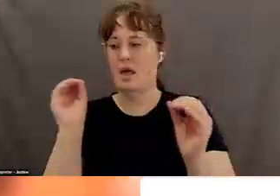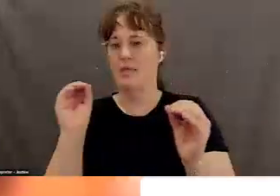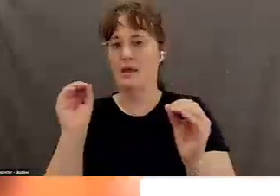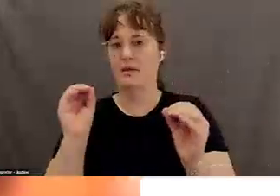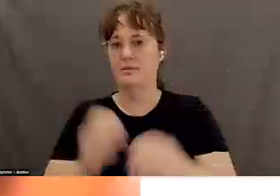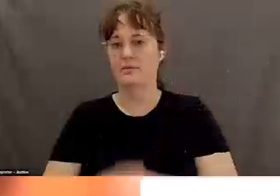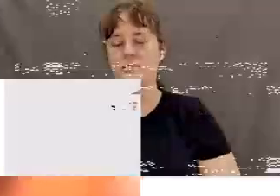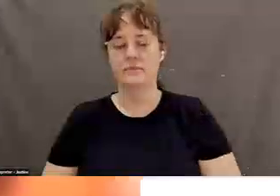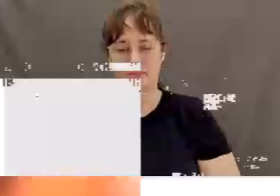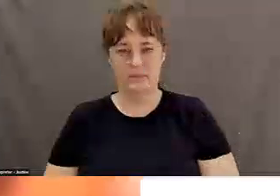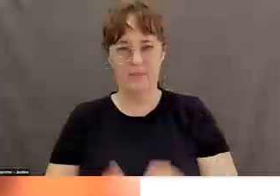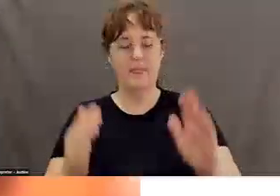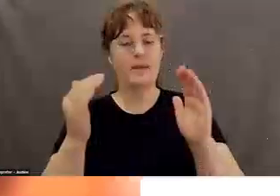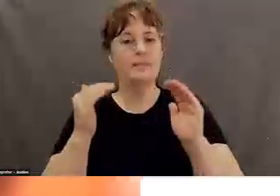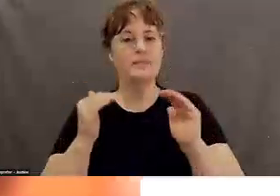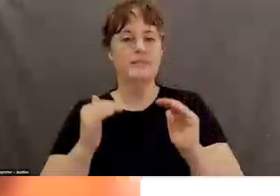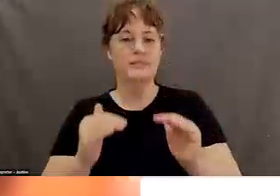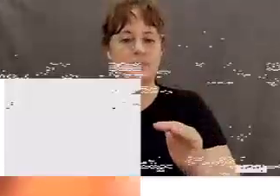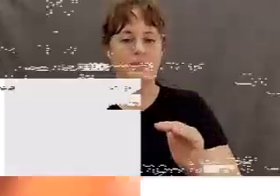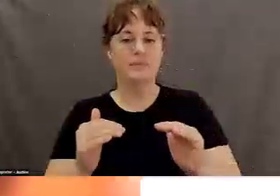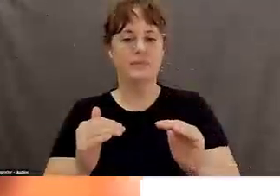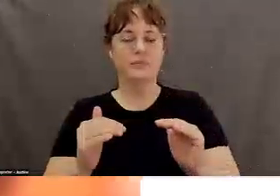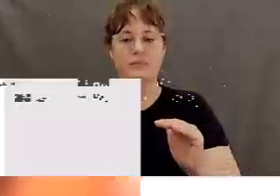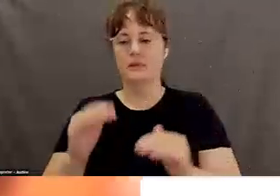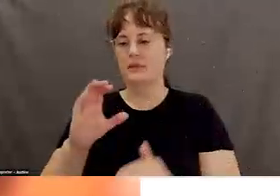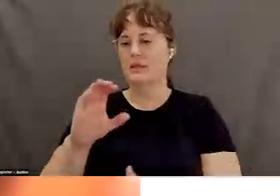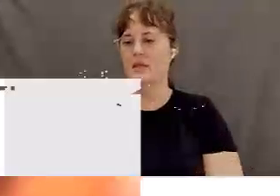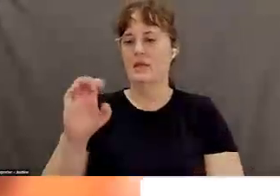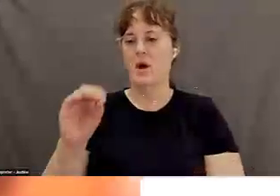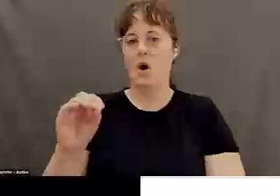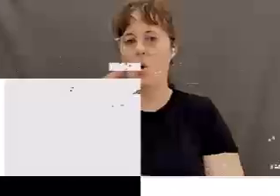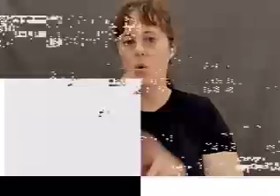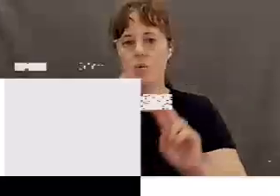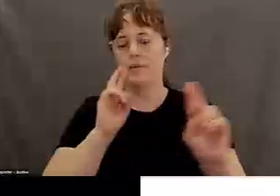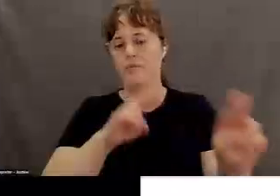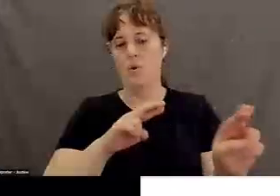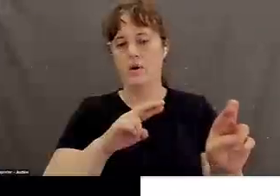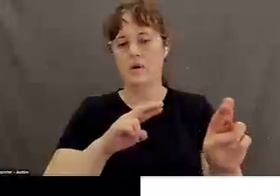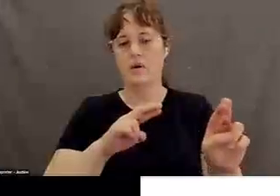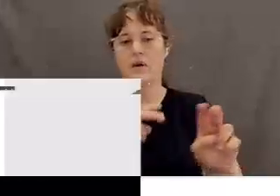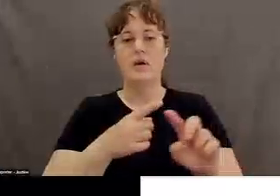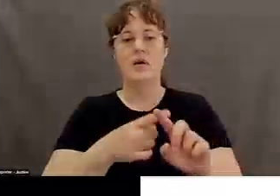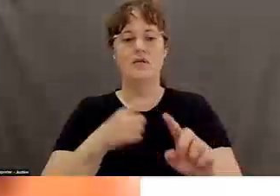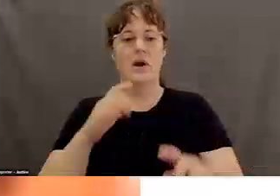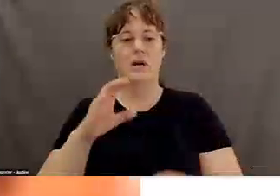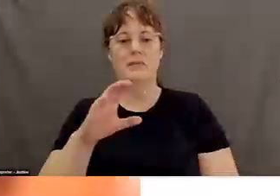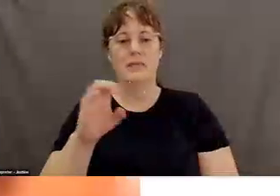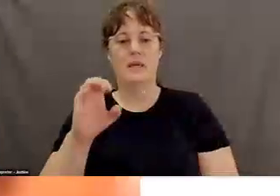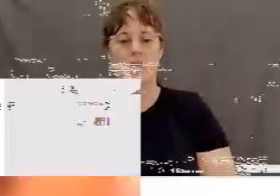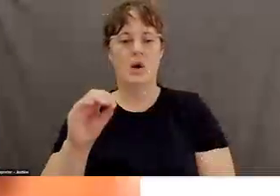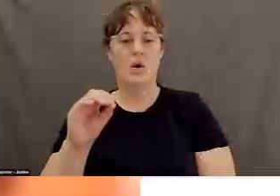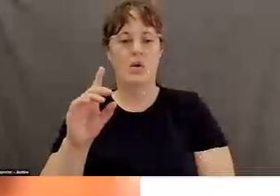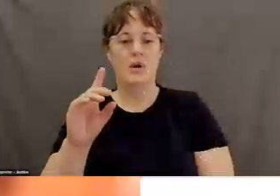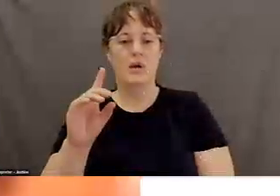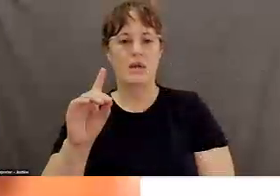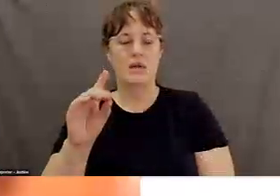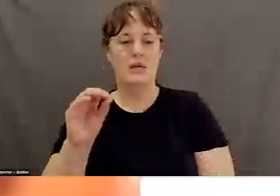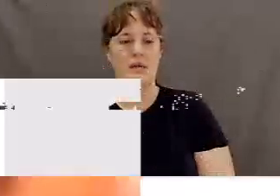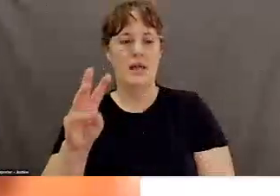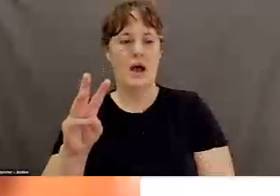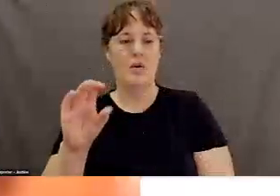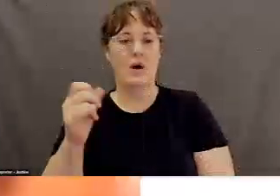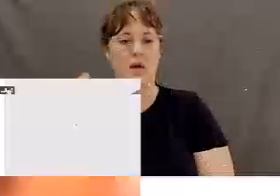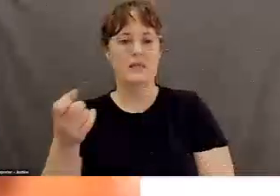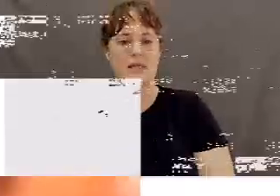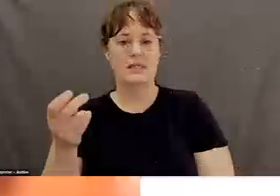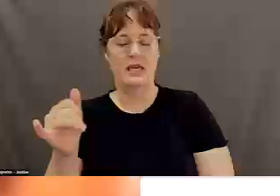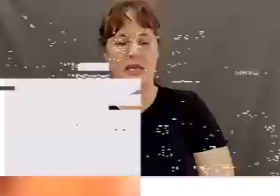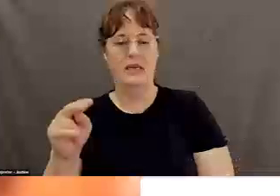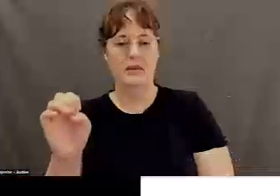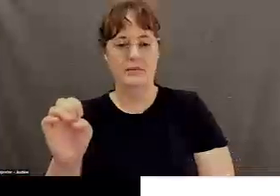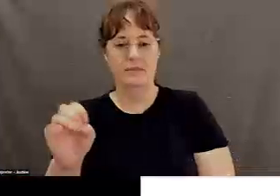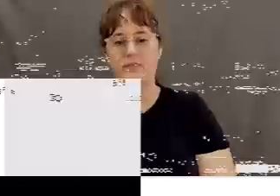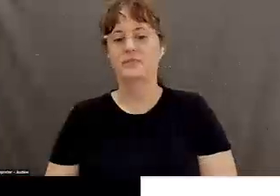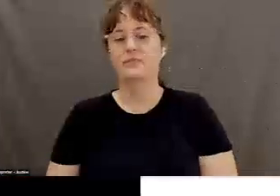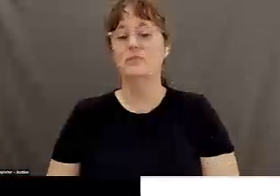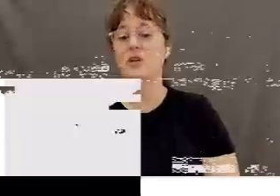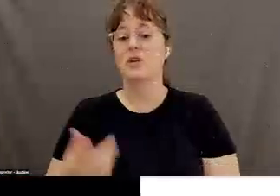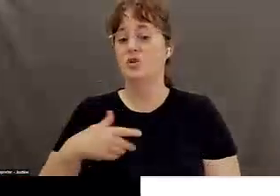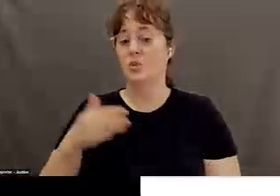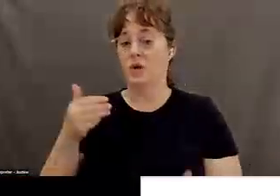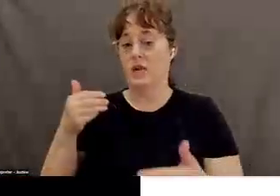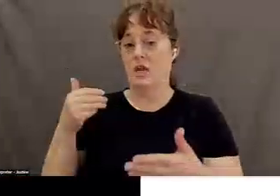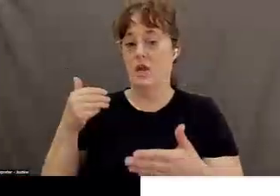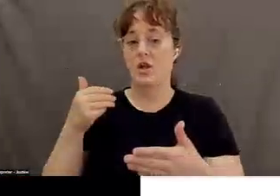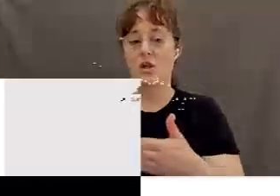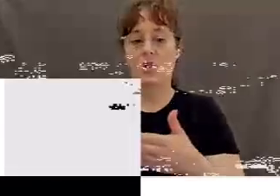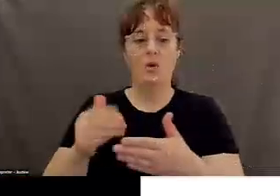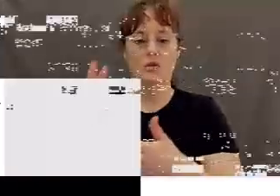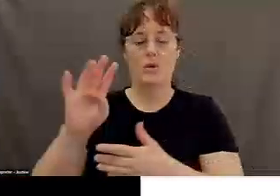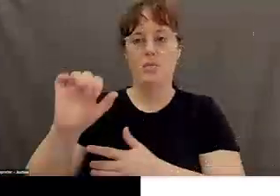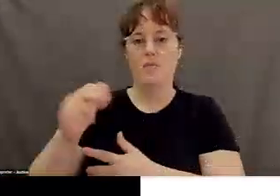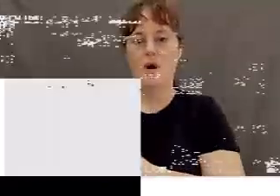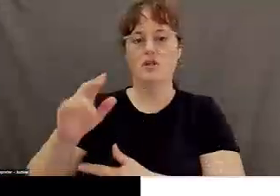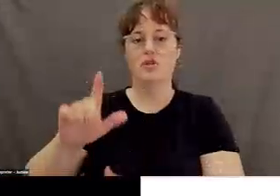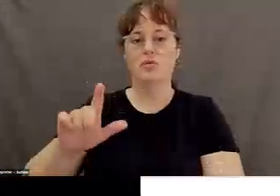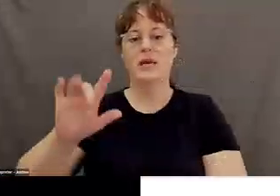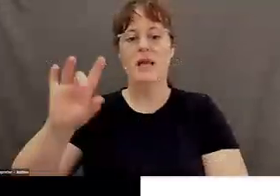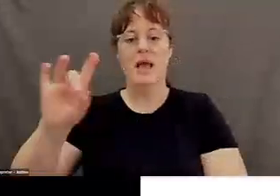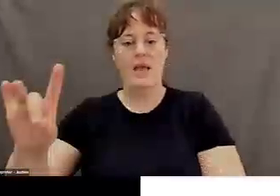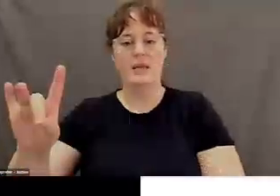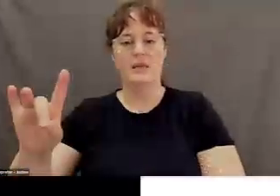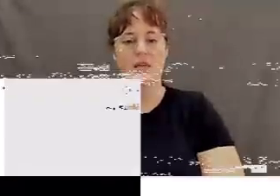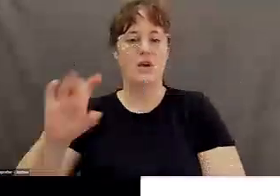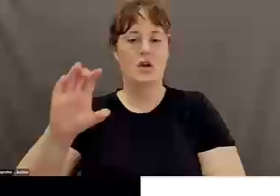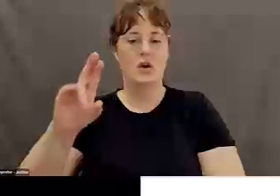Boardroom: Next, we will hear the CEO report from CEO Dow Constantine. Well, thank you, Madam Chair. As we get closer to the Cross Lake Connection opening on March 28th, I'd like to update members of this committee on what to expect that day.